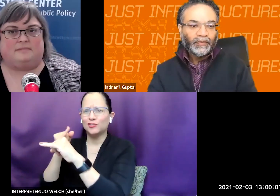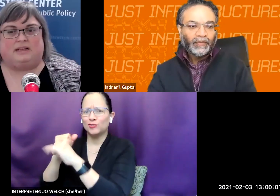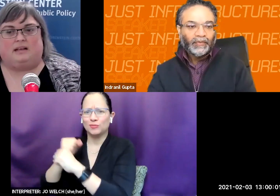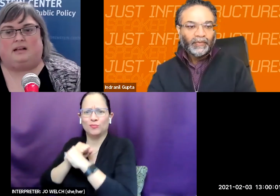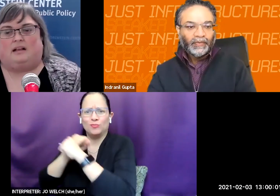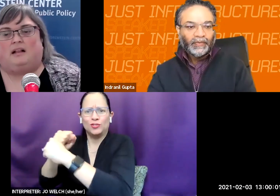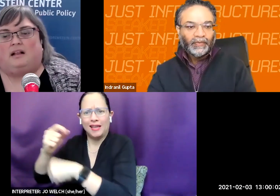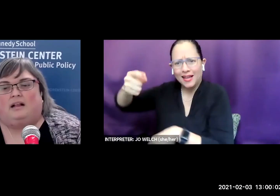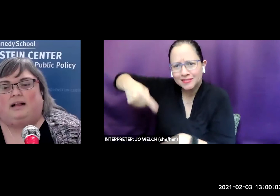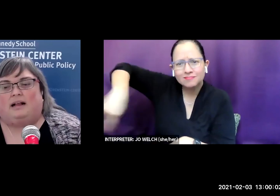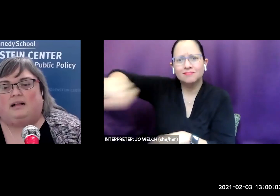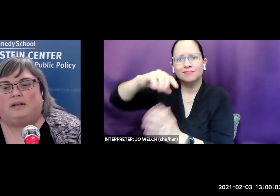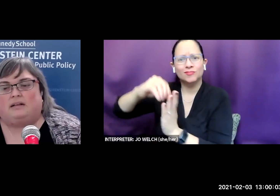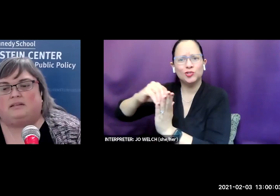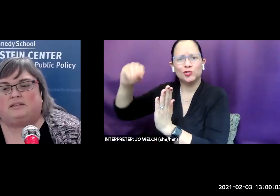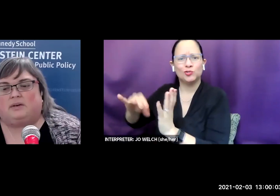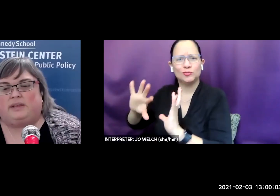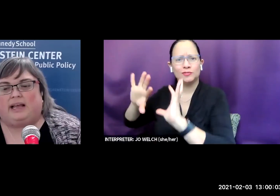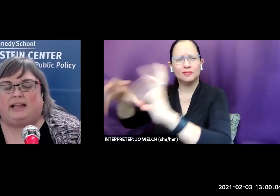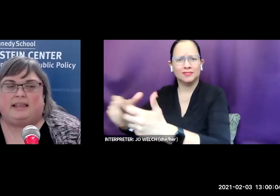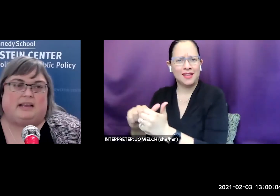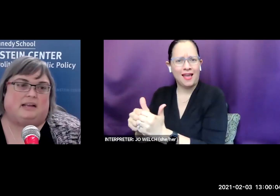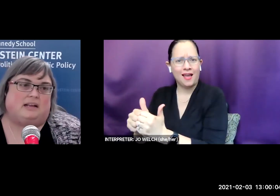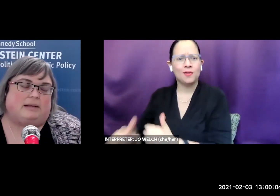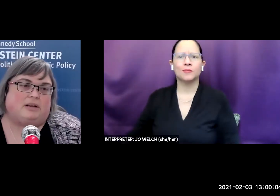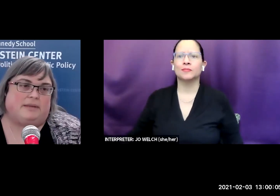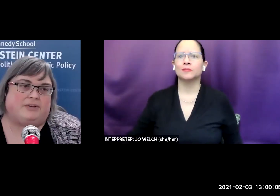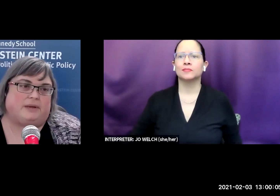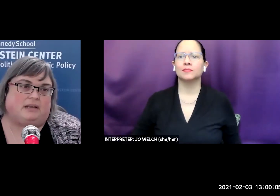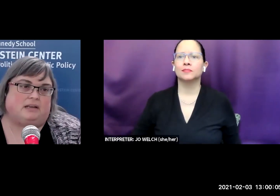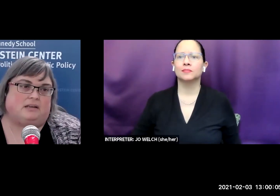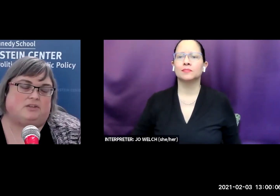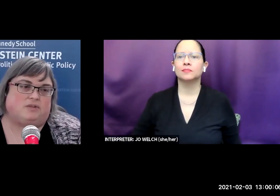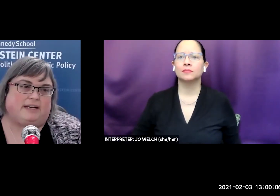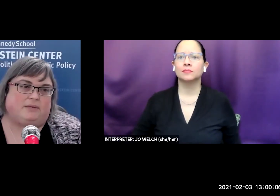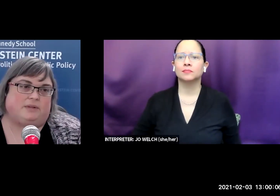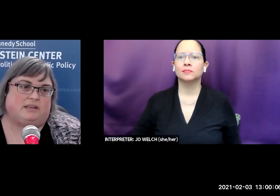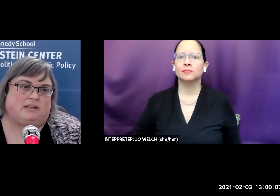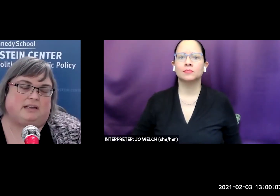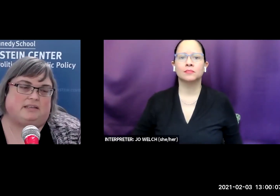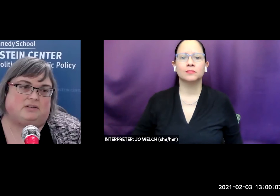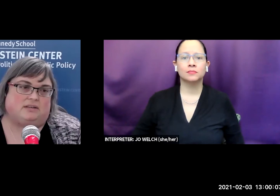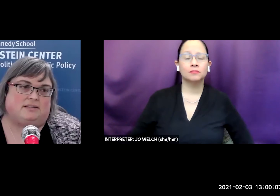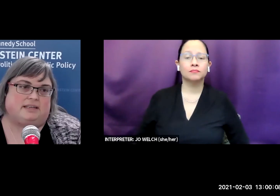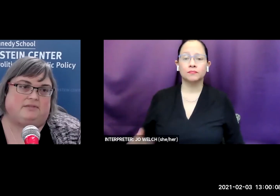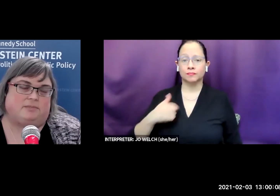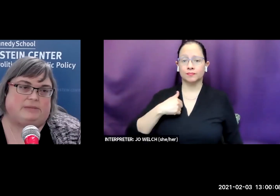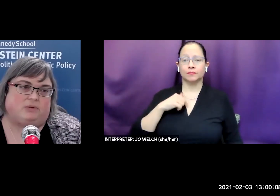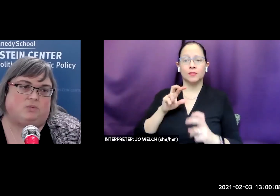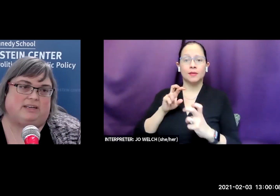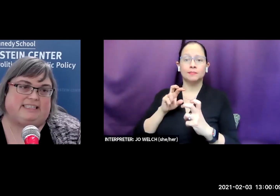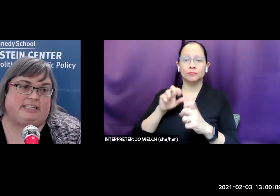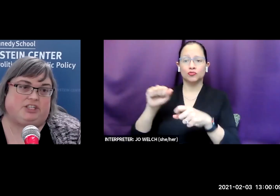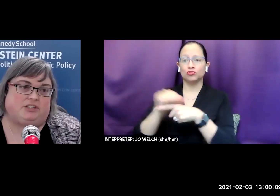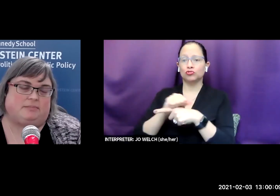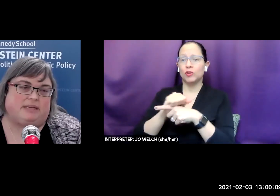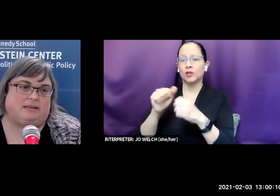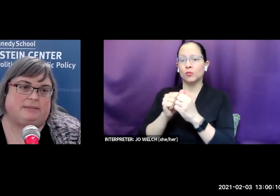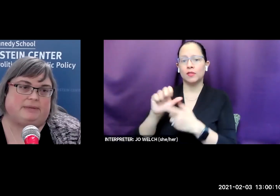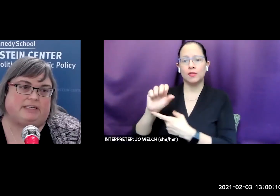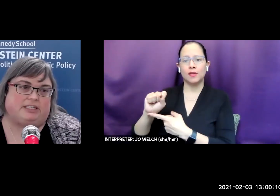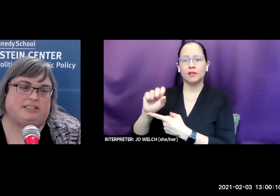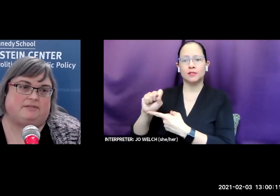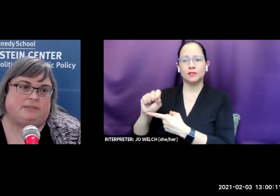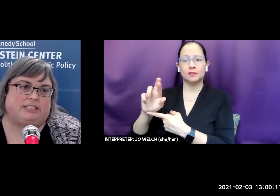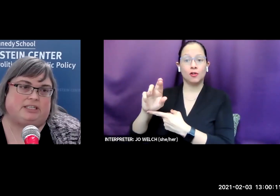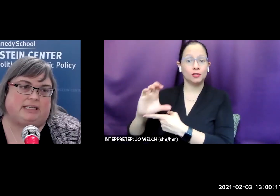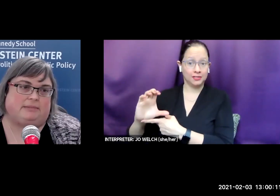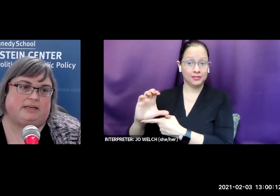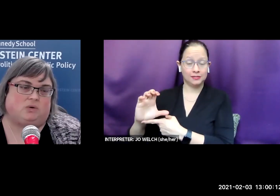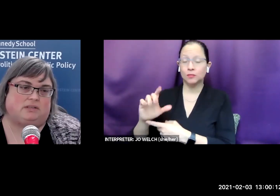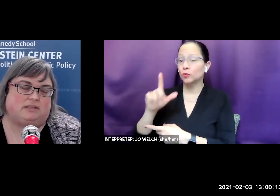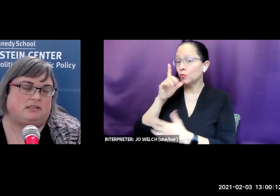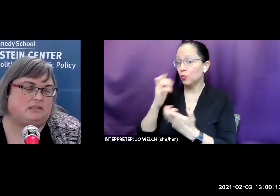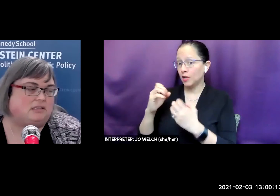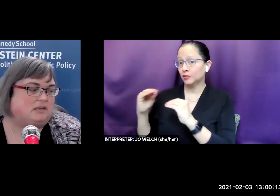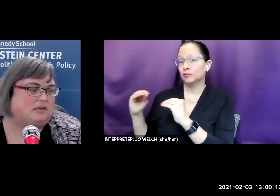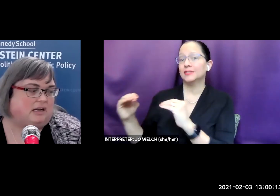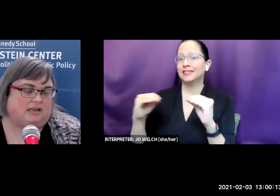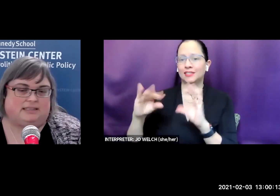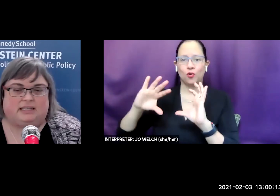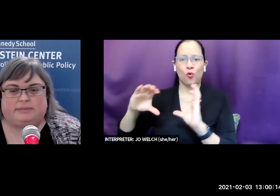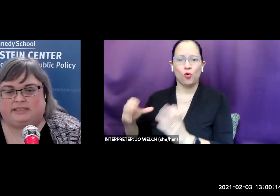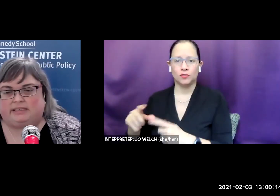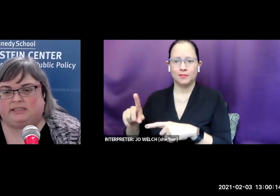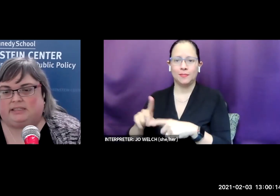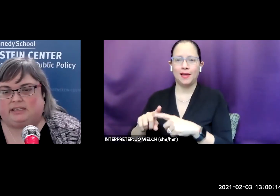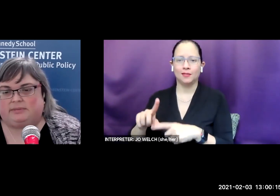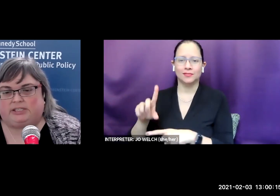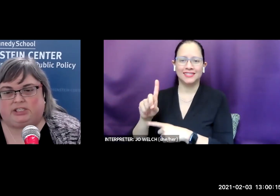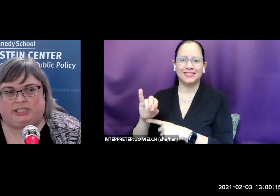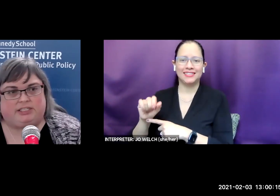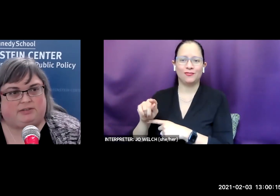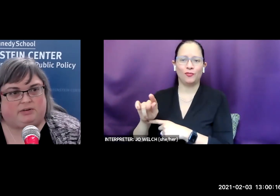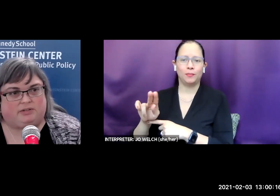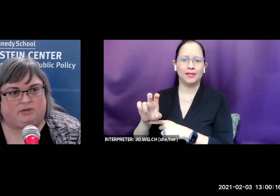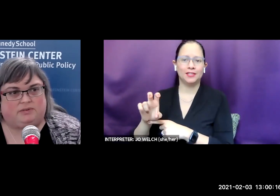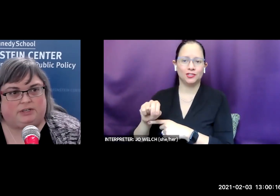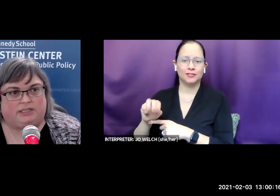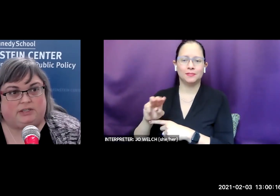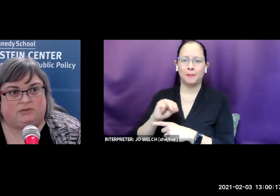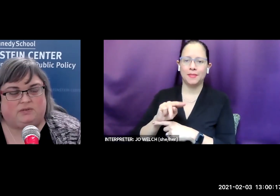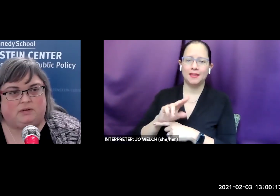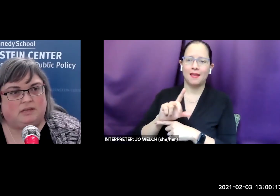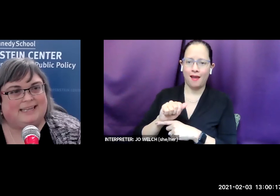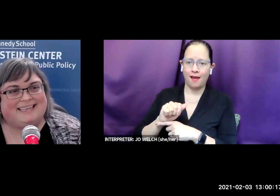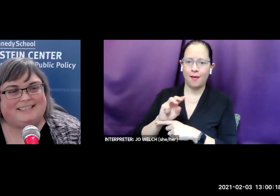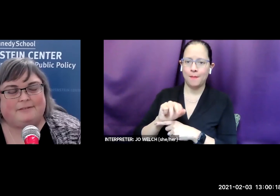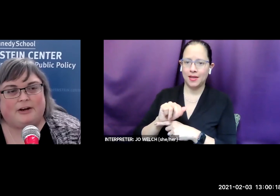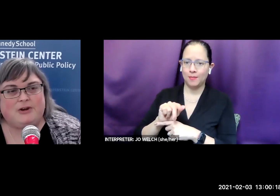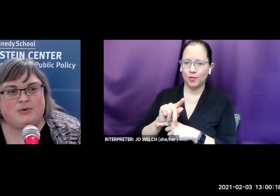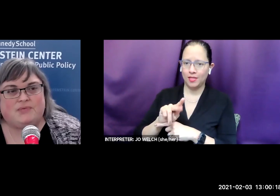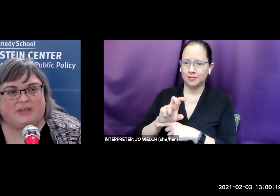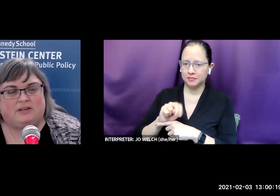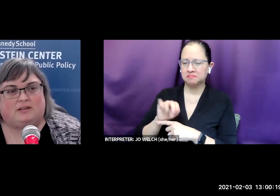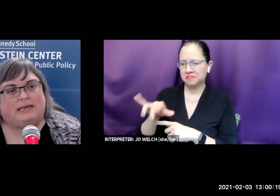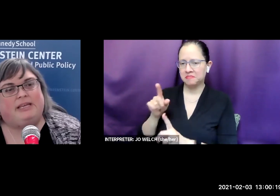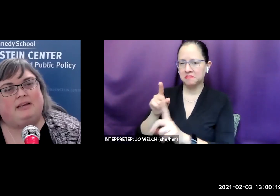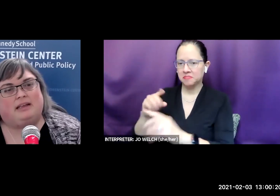Um, so yeah I think I'm going to be doing a training with the SRC for people who want to teach medium manipulation disinformation campaign courses syllabuses and syllabus exchanges are also very useful is a very new field I mean, calm studies got a leg